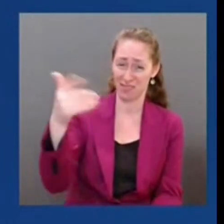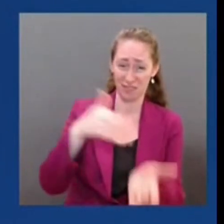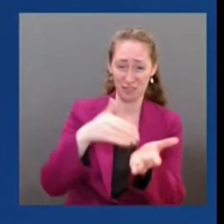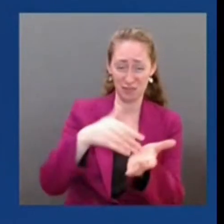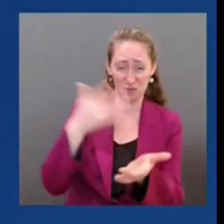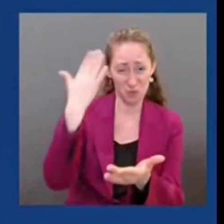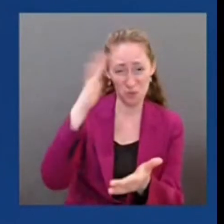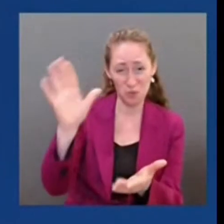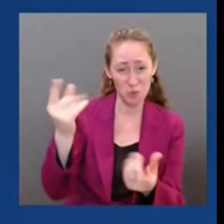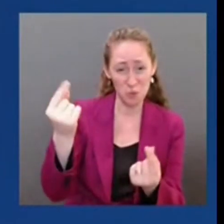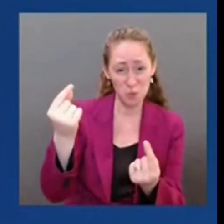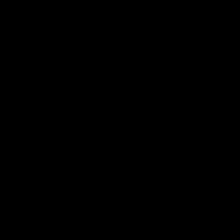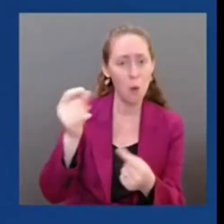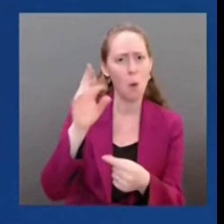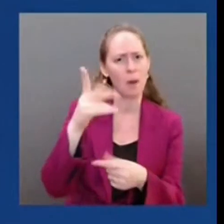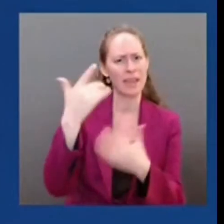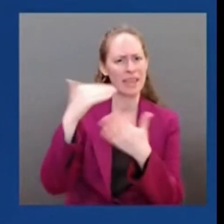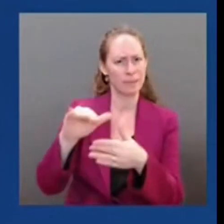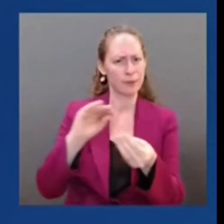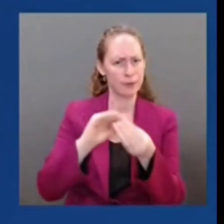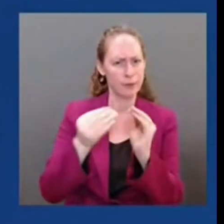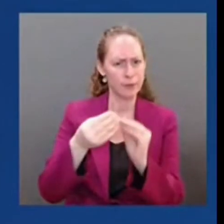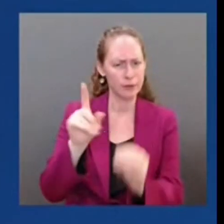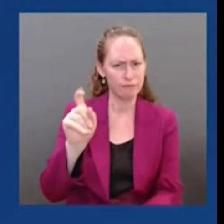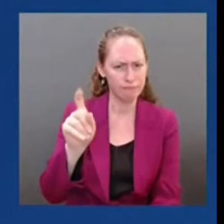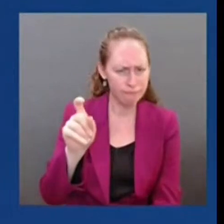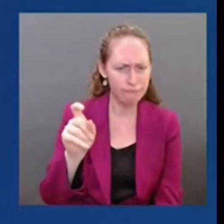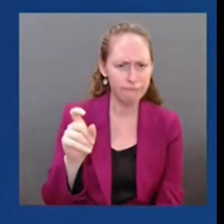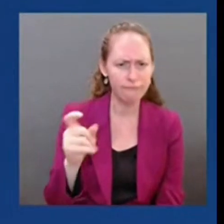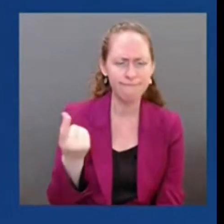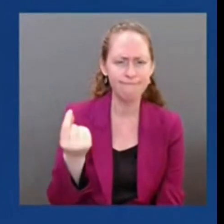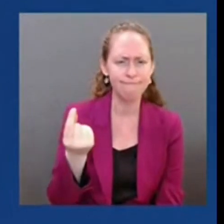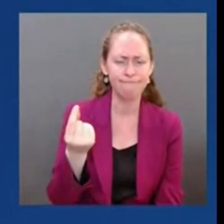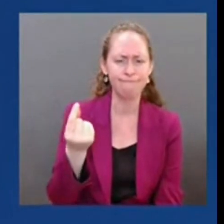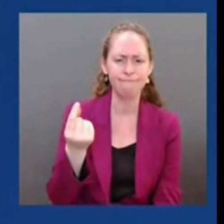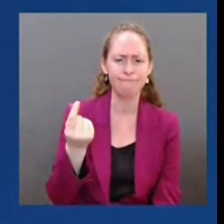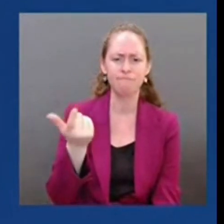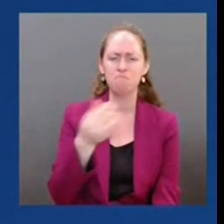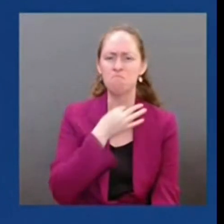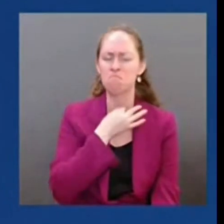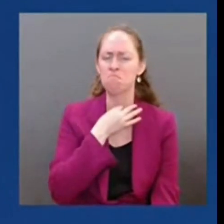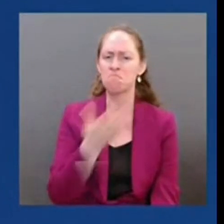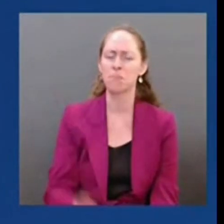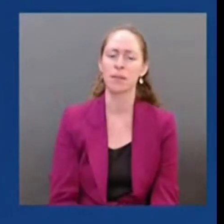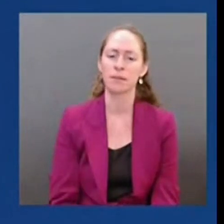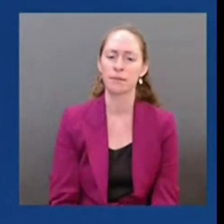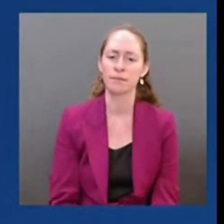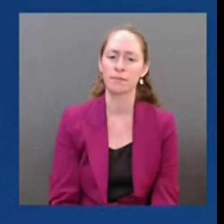THE ADMINISTRATION AND DOCTORS NOT KNOWING OR THE SUPPLY IS THE SUPPLY NOT AS GREAT AS YOU